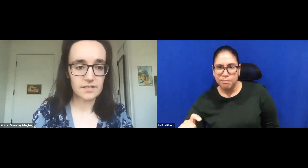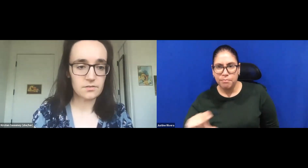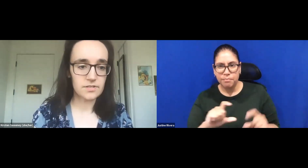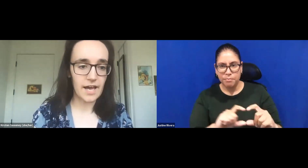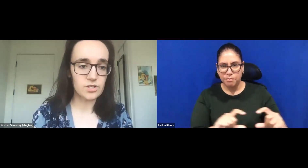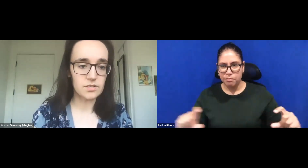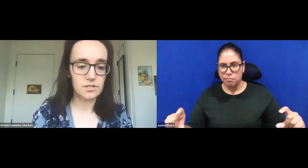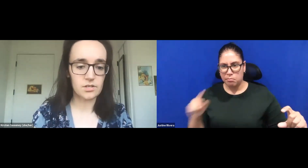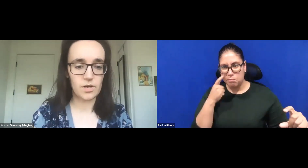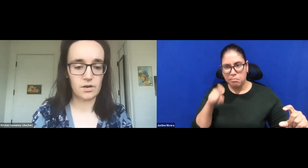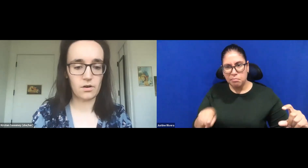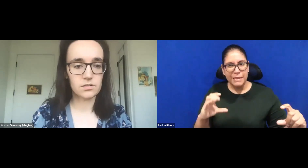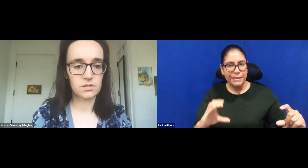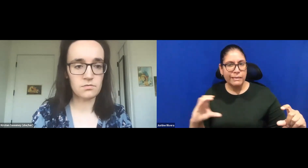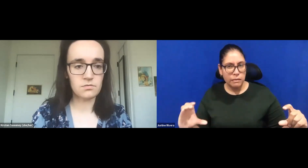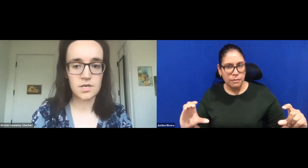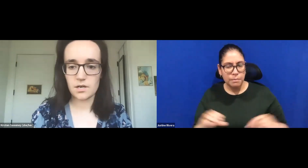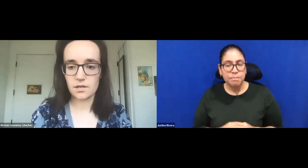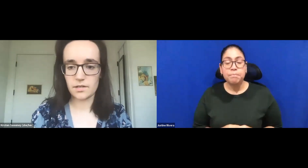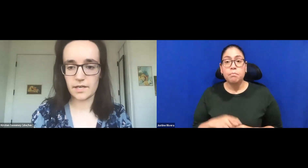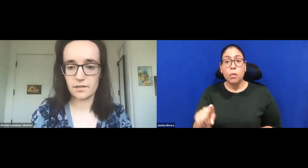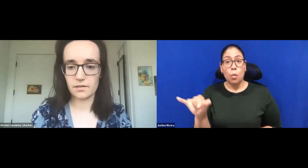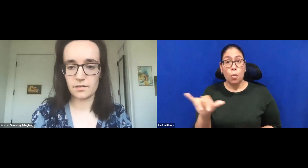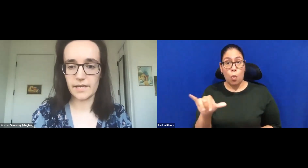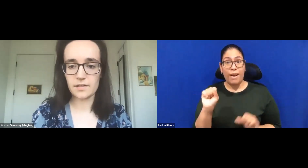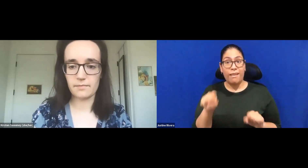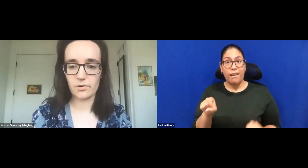access those captions. And you can also click the link that I'm